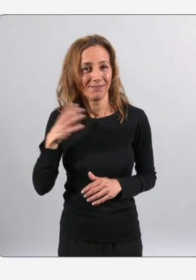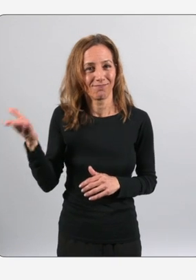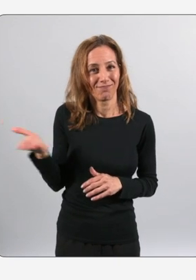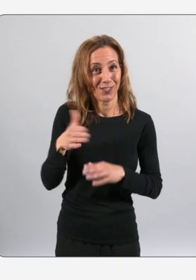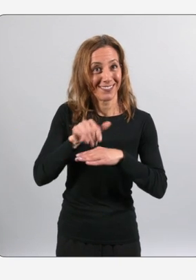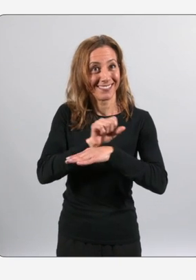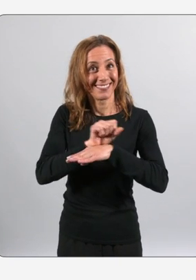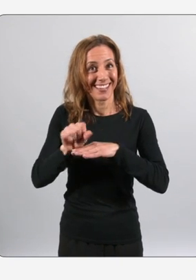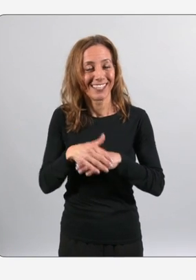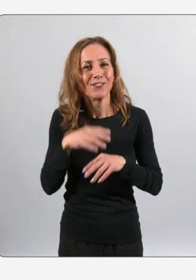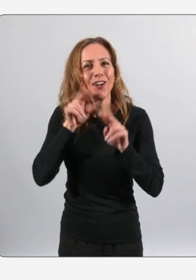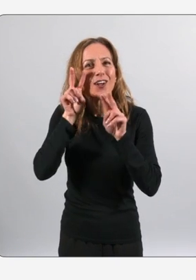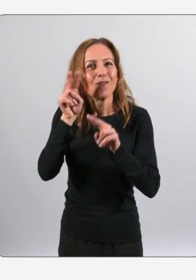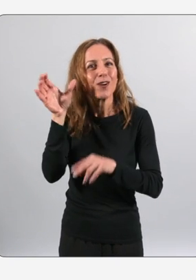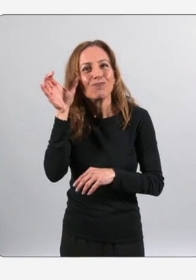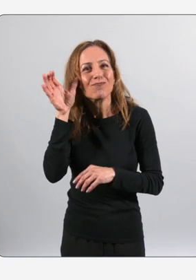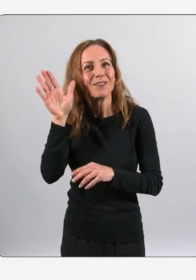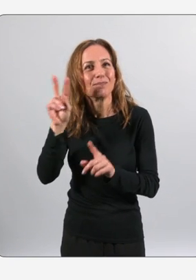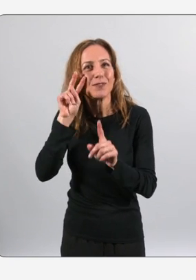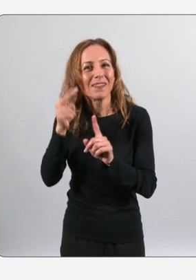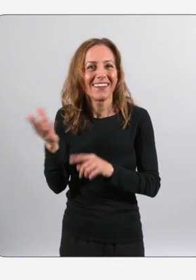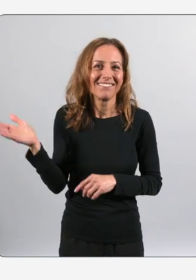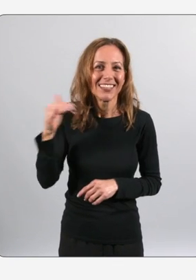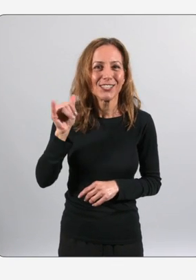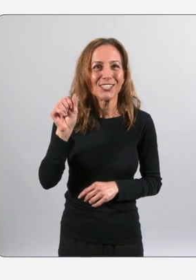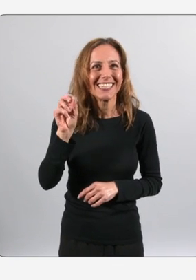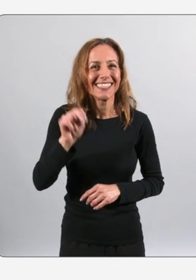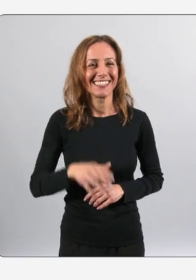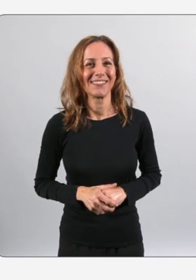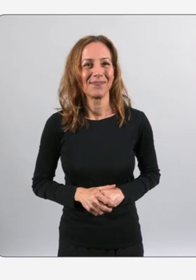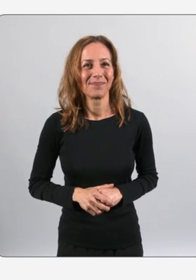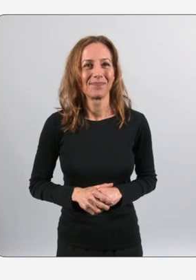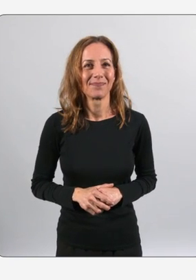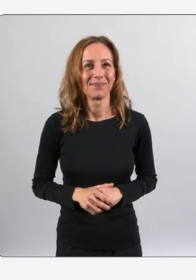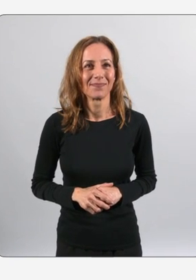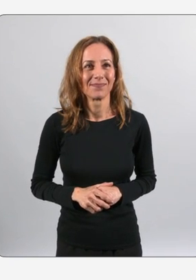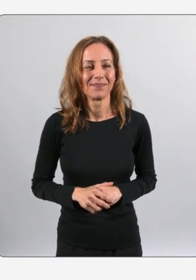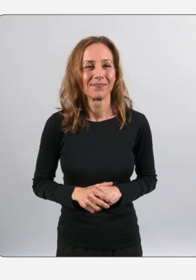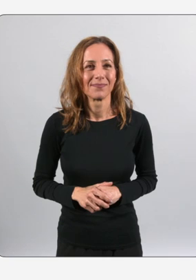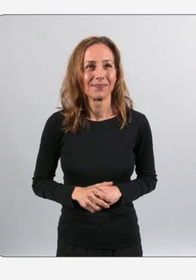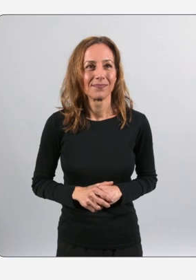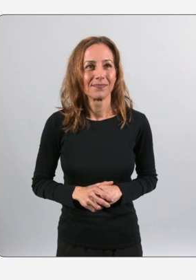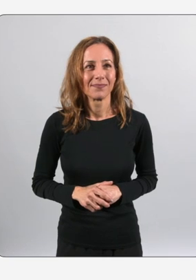Jason, come on out! .